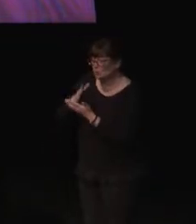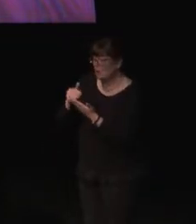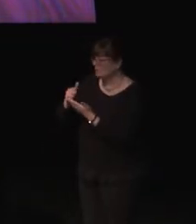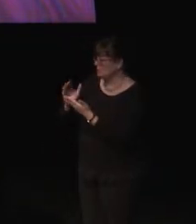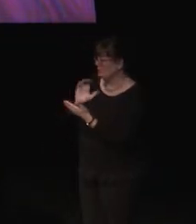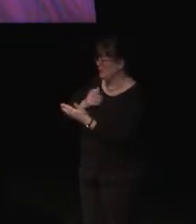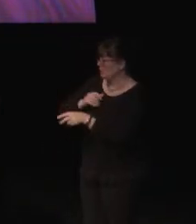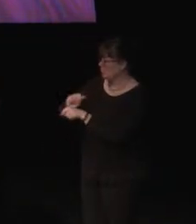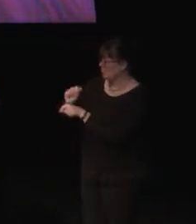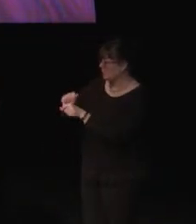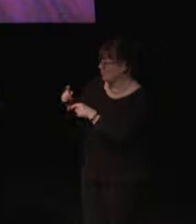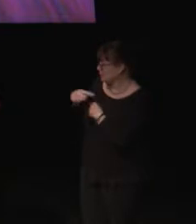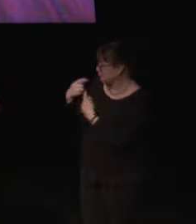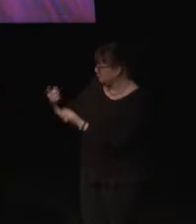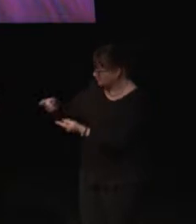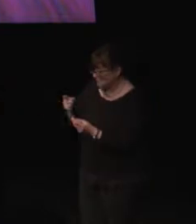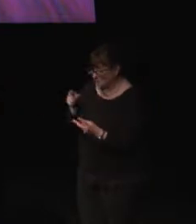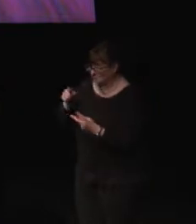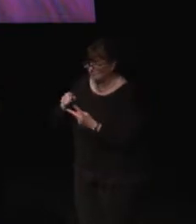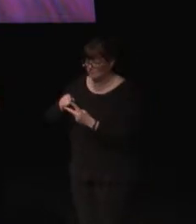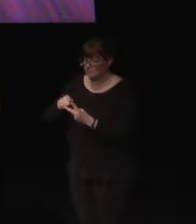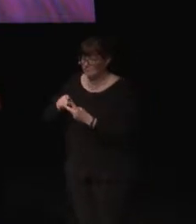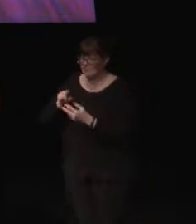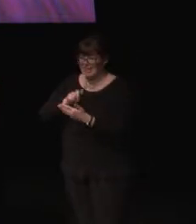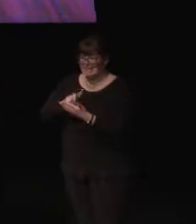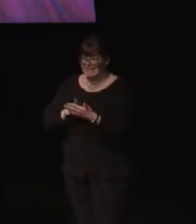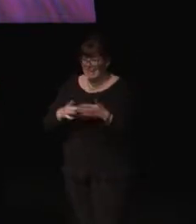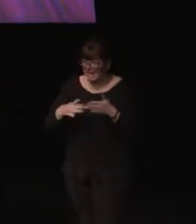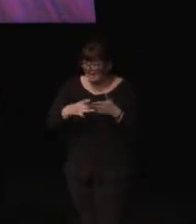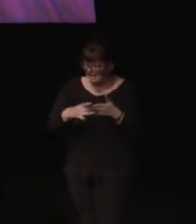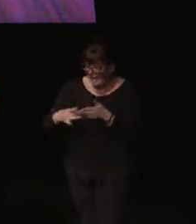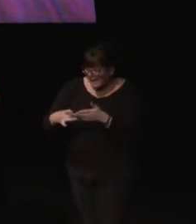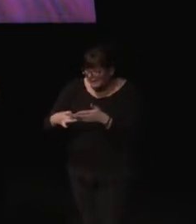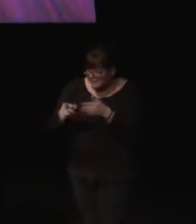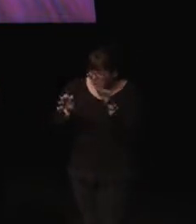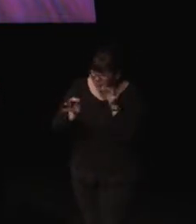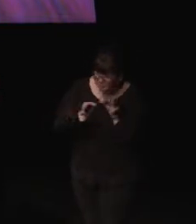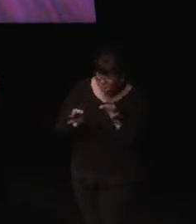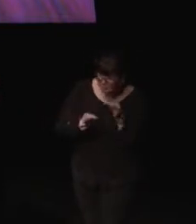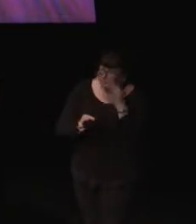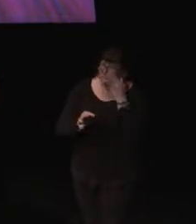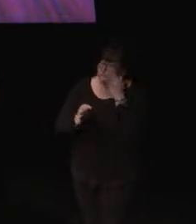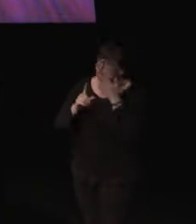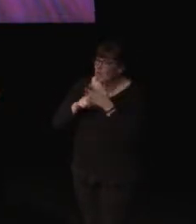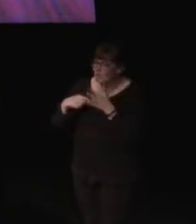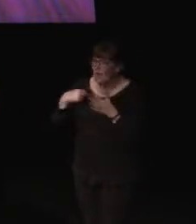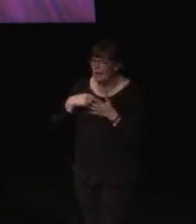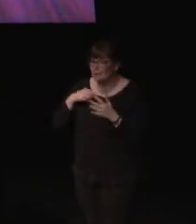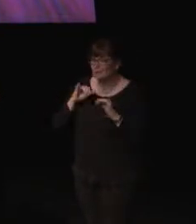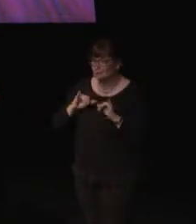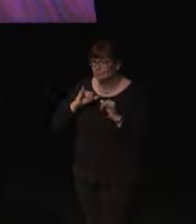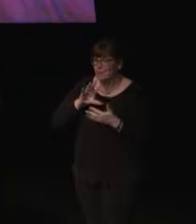The first part is design guidance. That's what we've learned from our end-to-end implementations